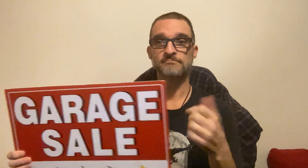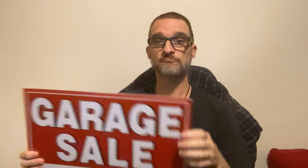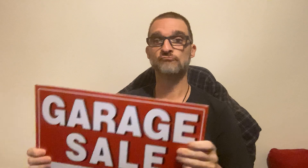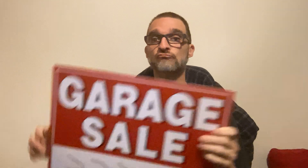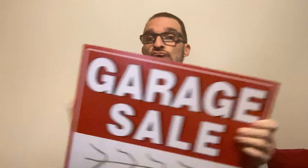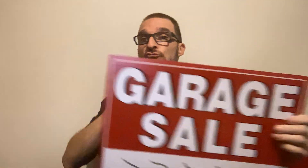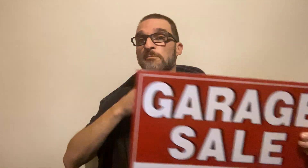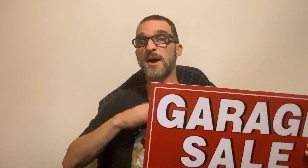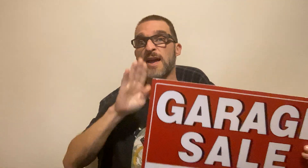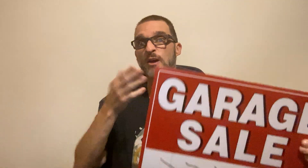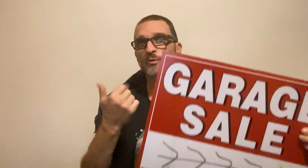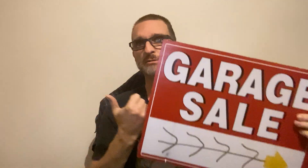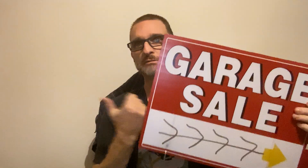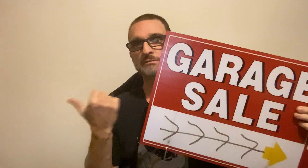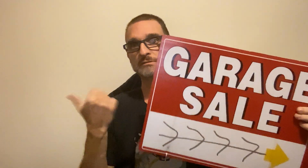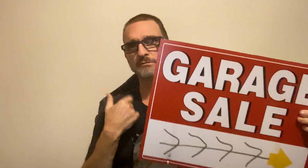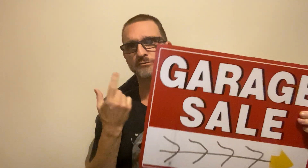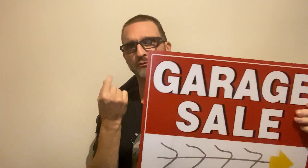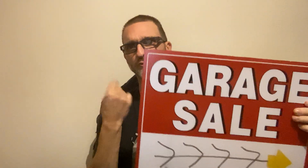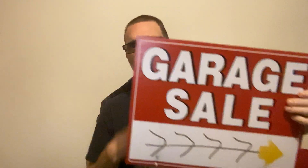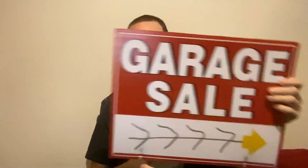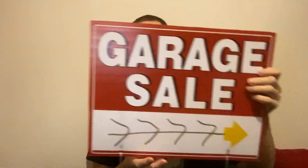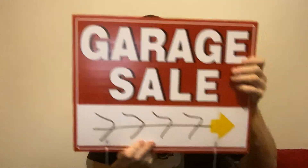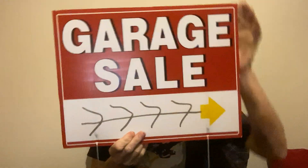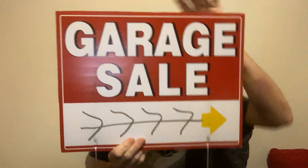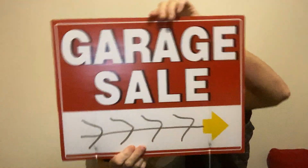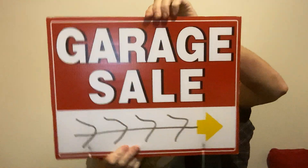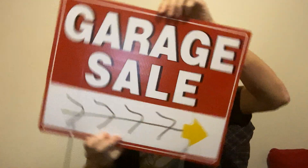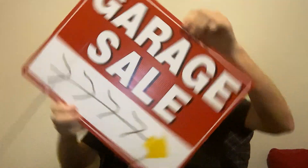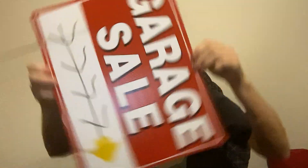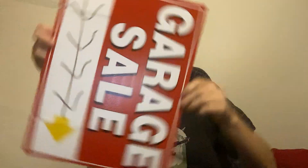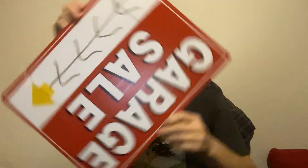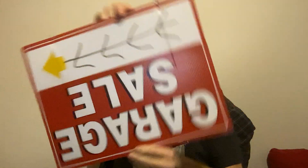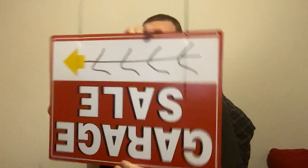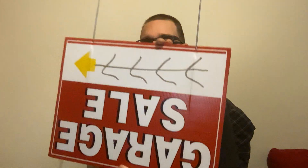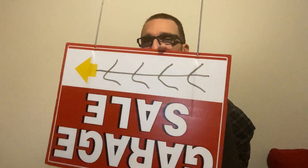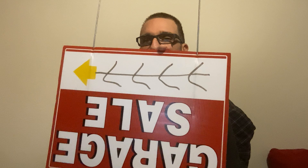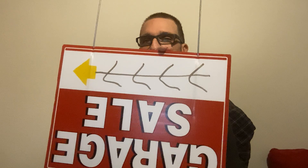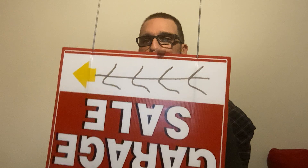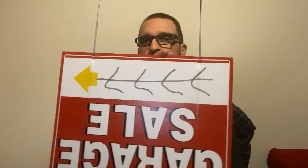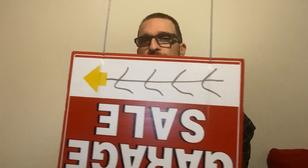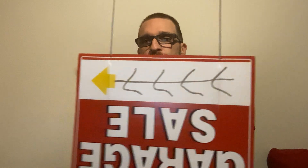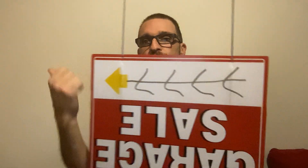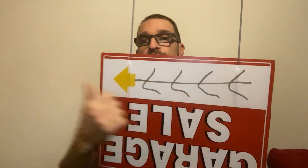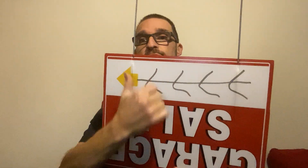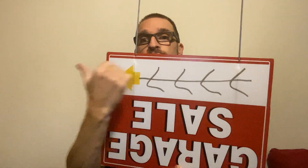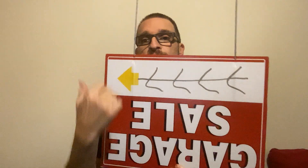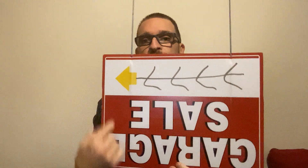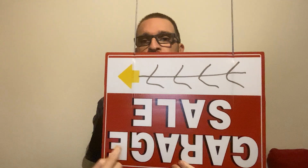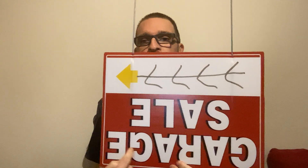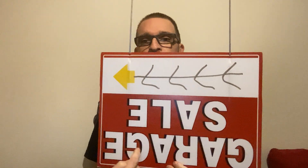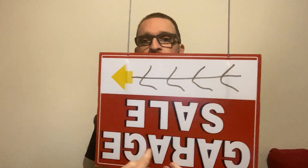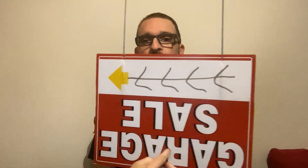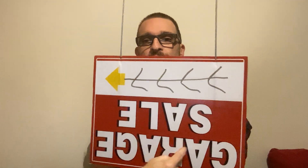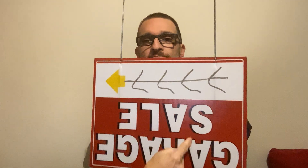This sign is pointing this way. My house actually is in this direction. What I did was this : pointing in right direction.